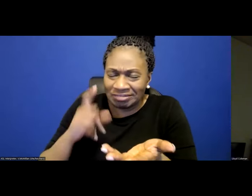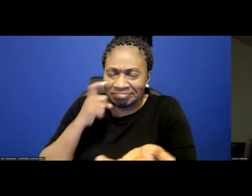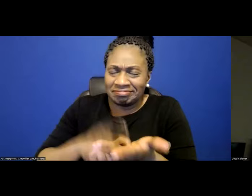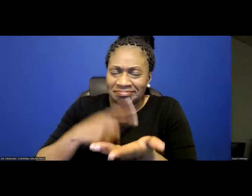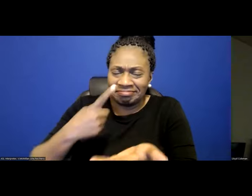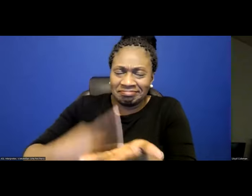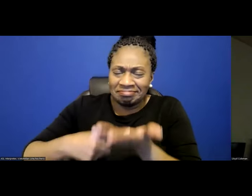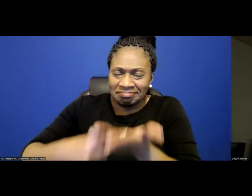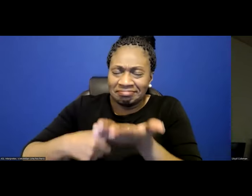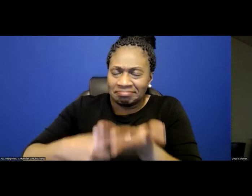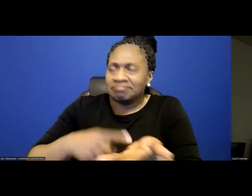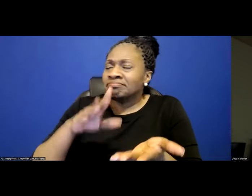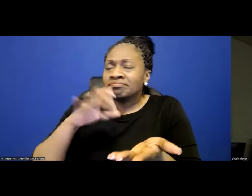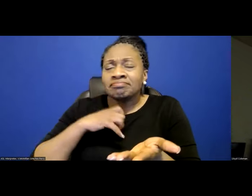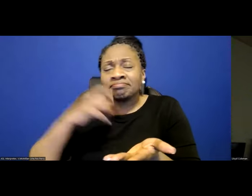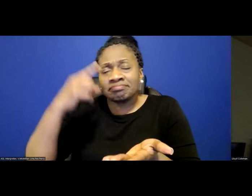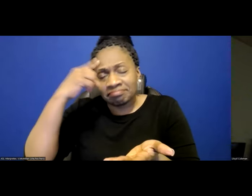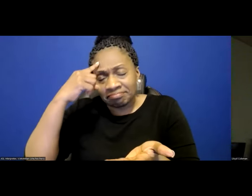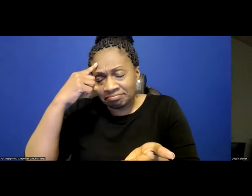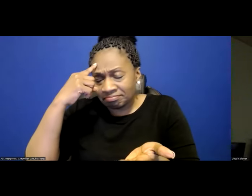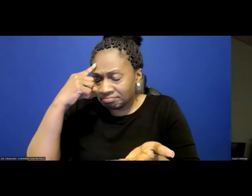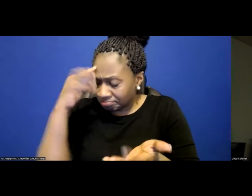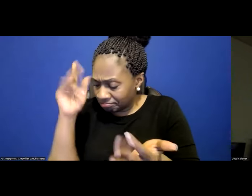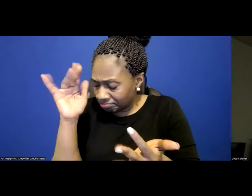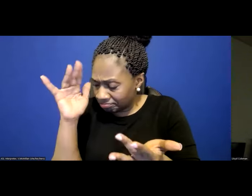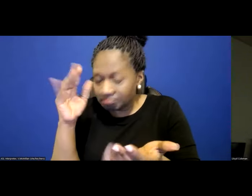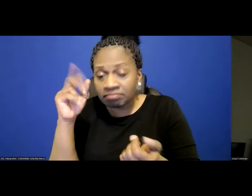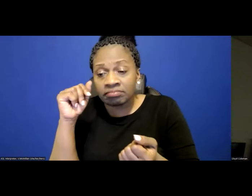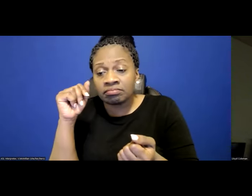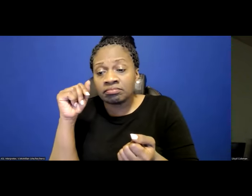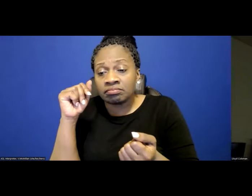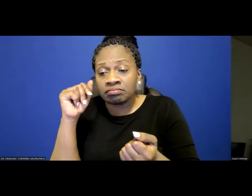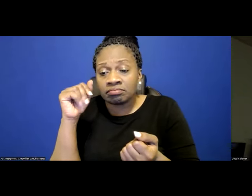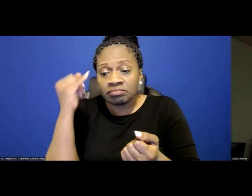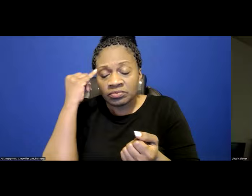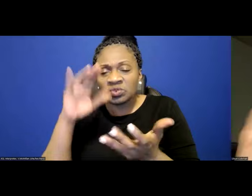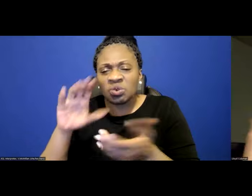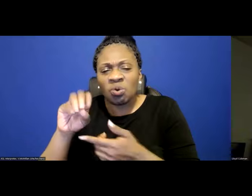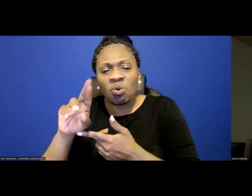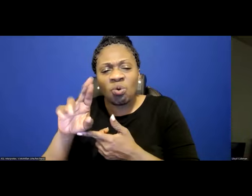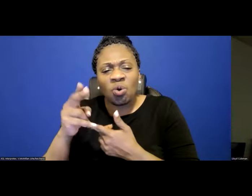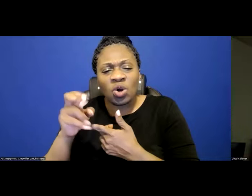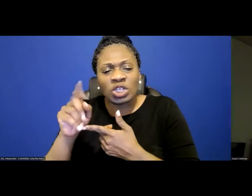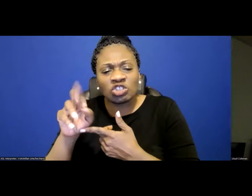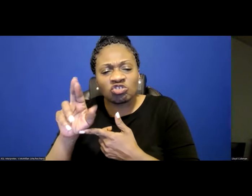I think really interesting in that idea that actually orchestras maybe to a certain degree,